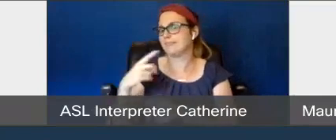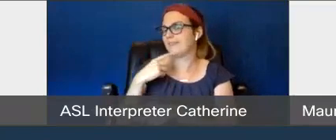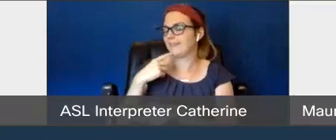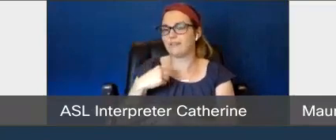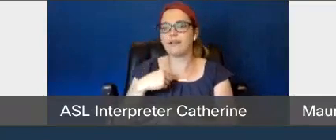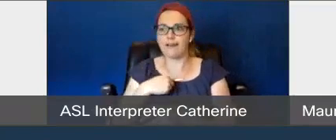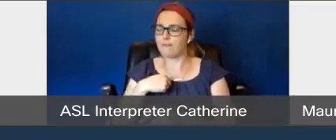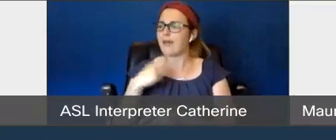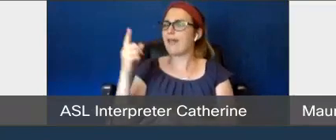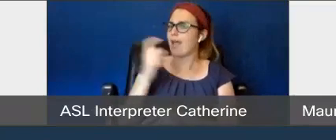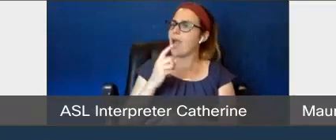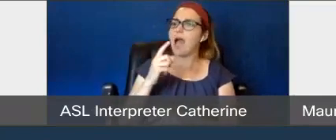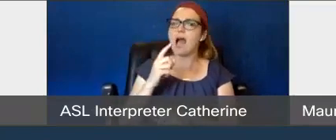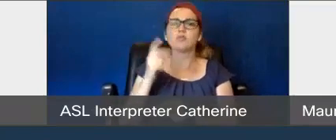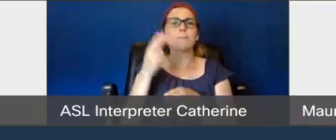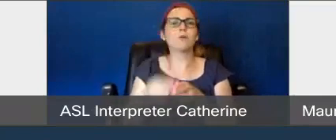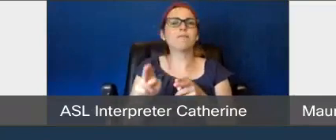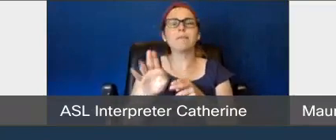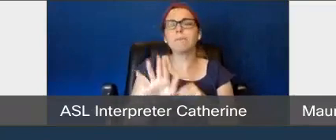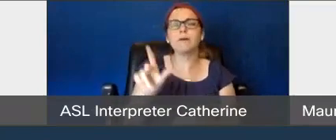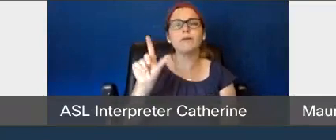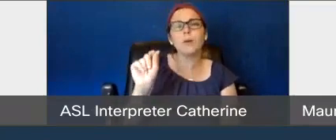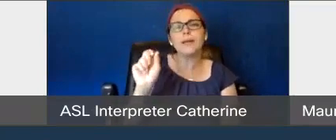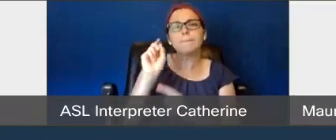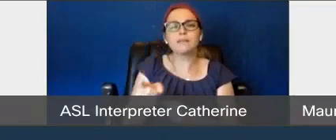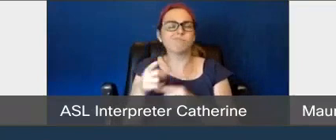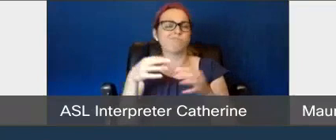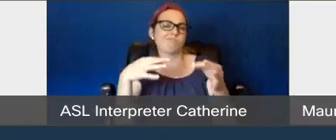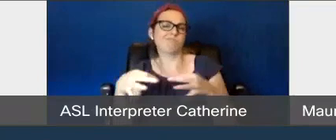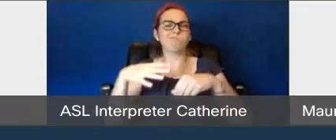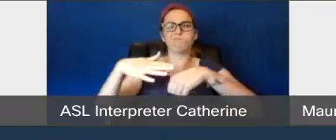brief about 20 minute or so overview of any DCPS new